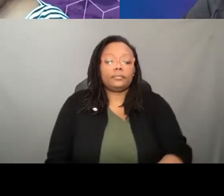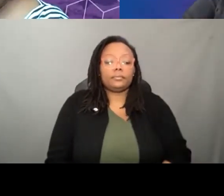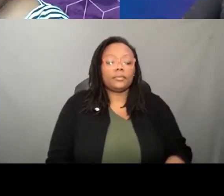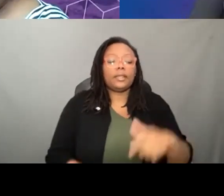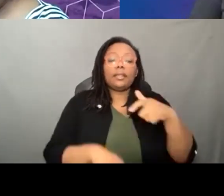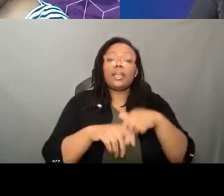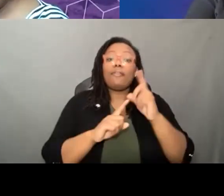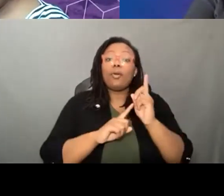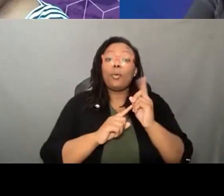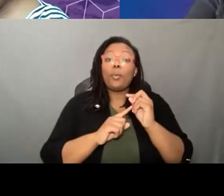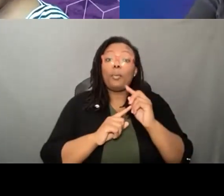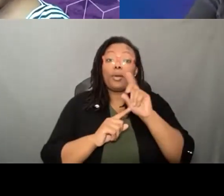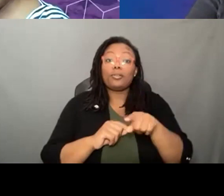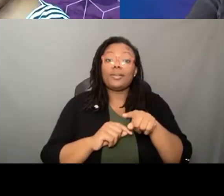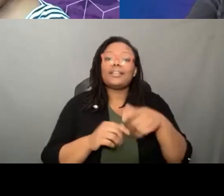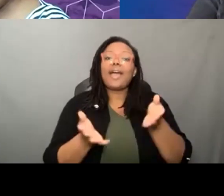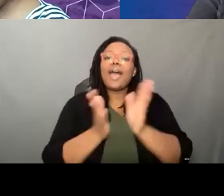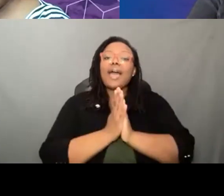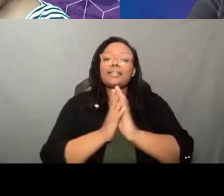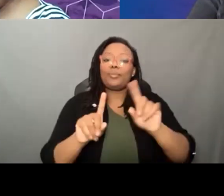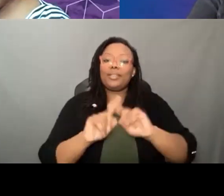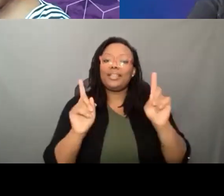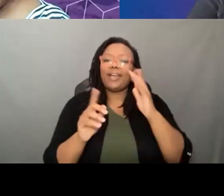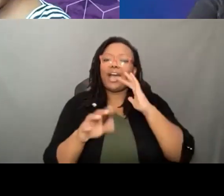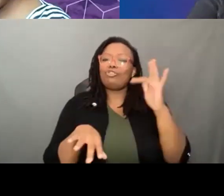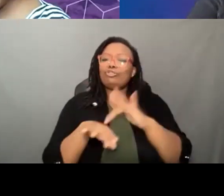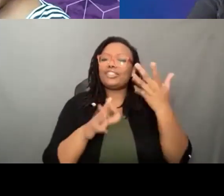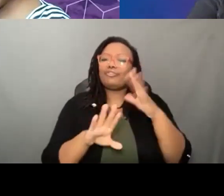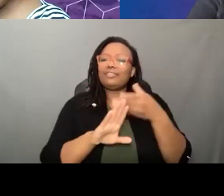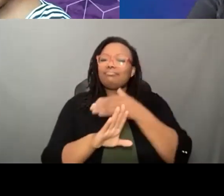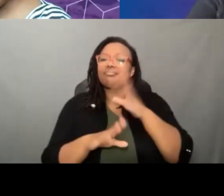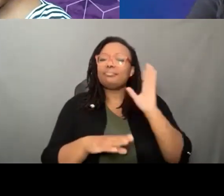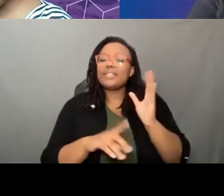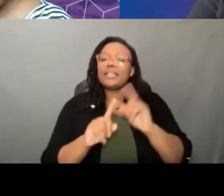about the difference, and I know you touched on this in the presentation, but the difference